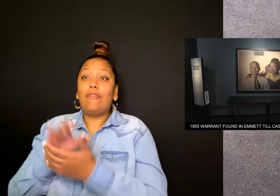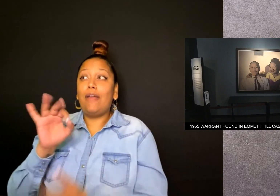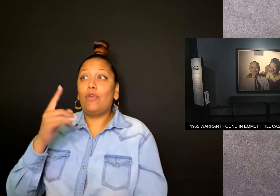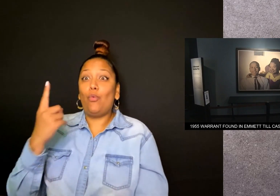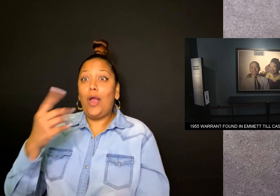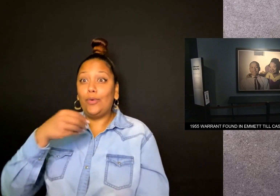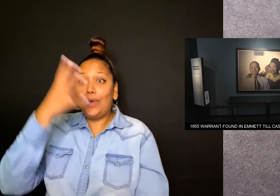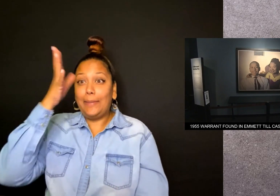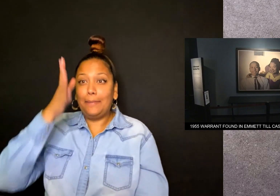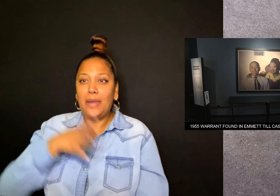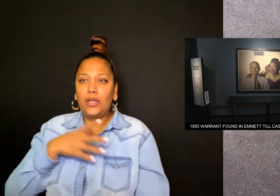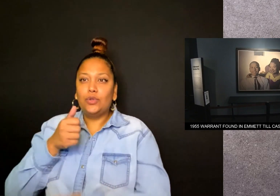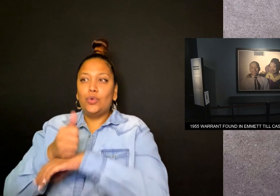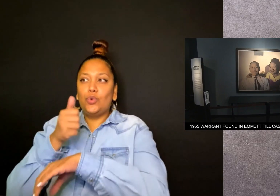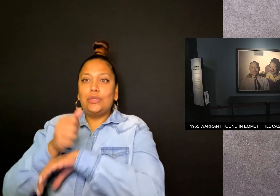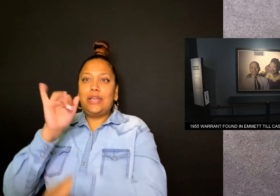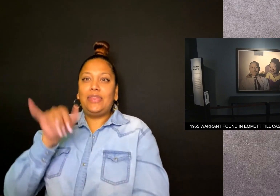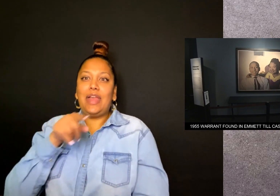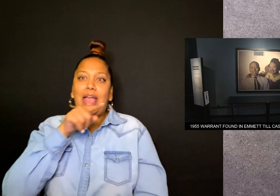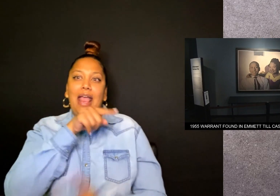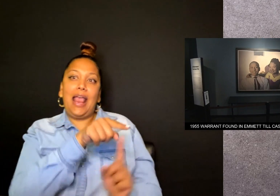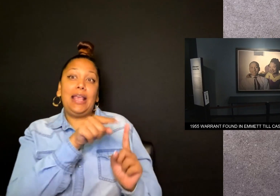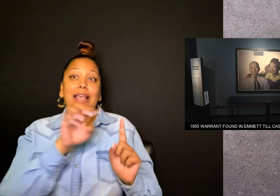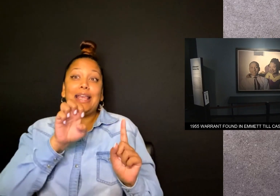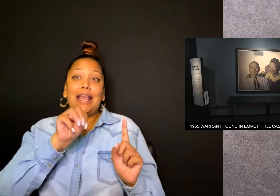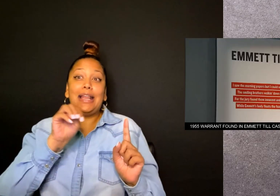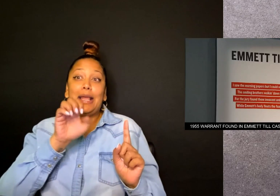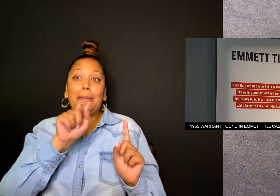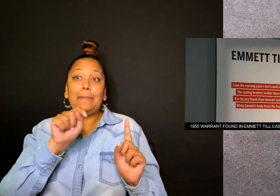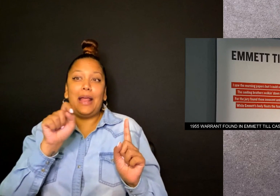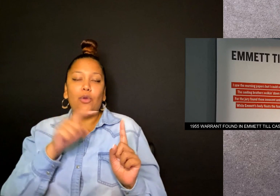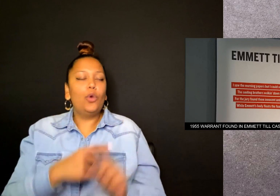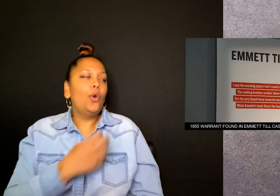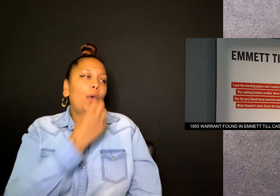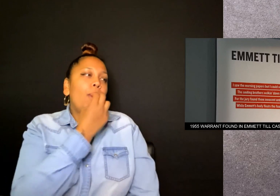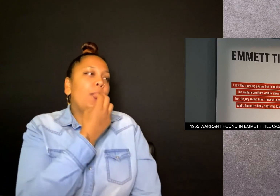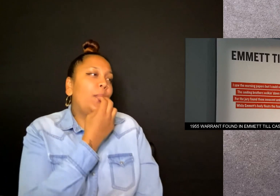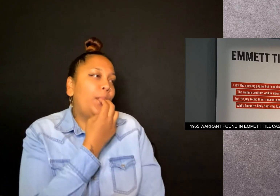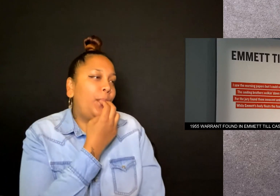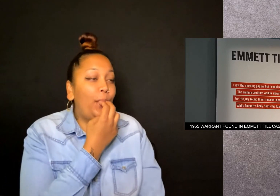the crime happened after the wife of one of the men accused him of whistling